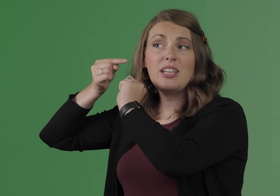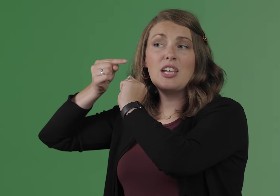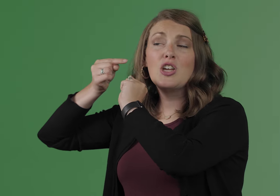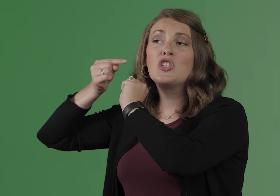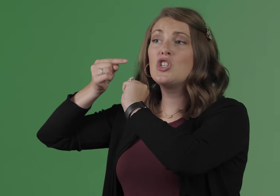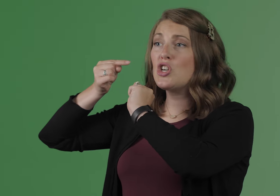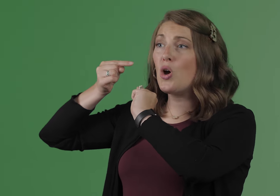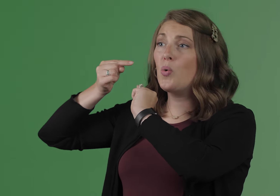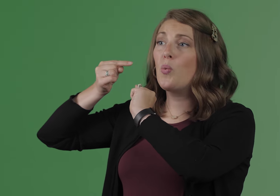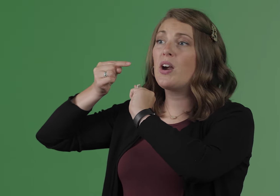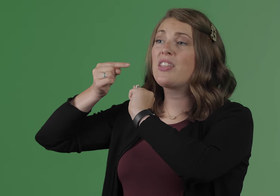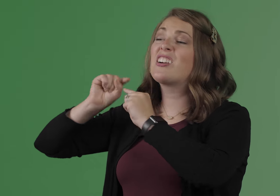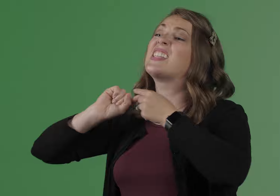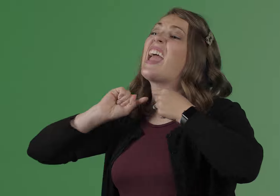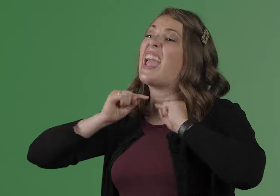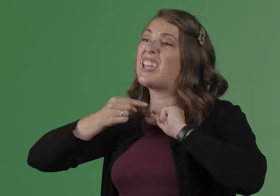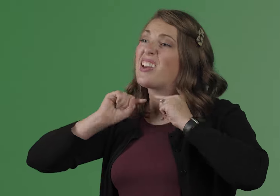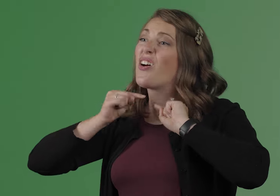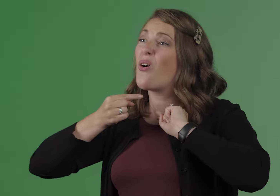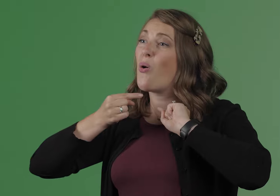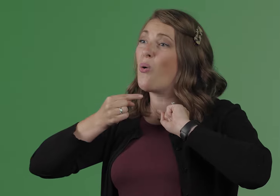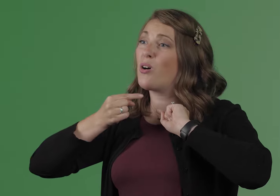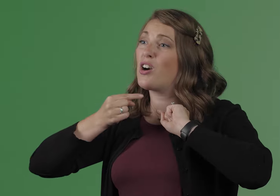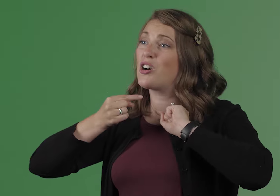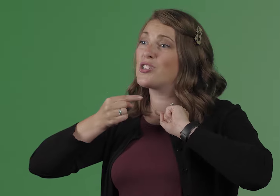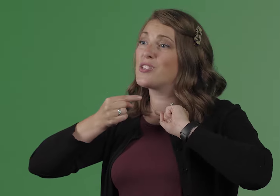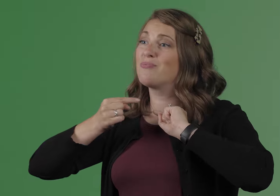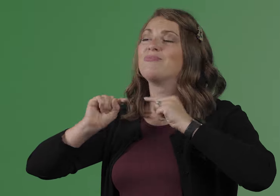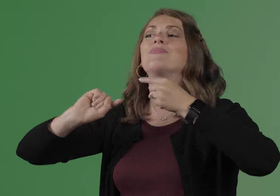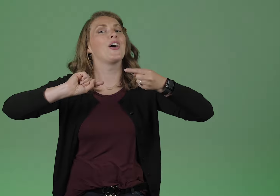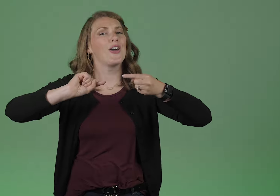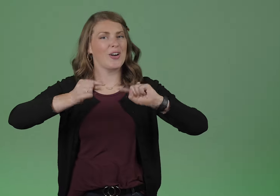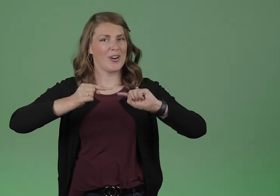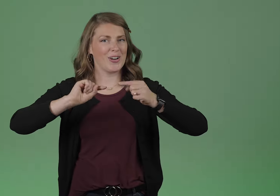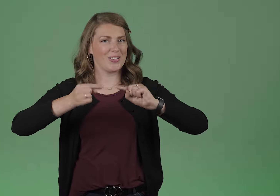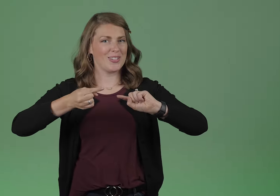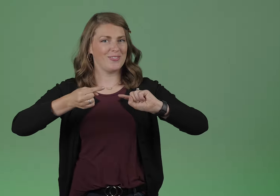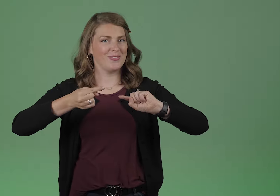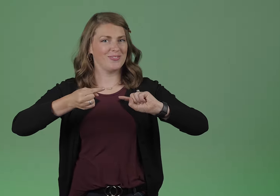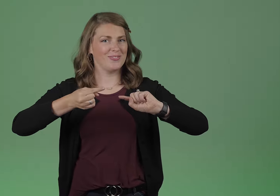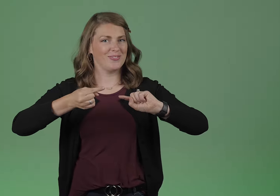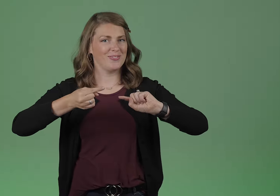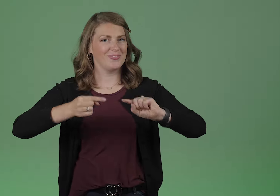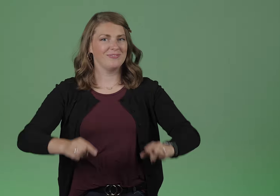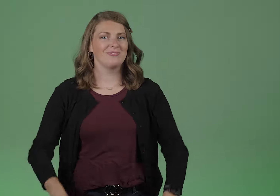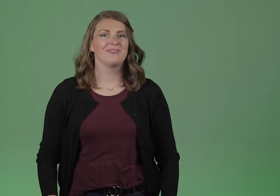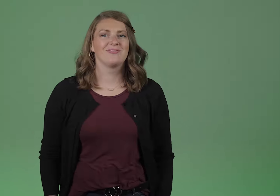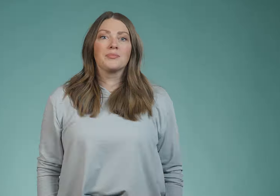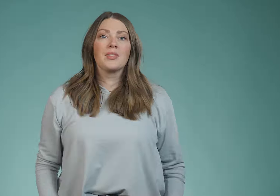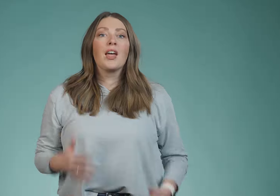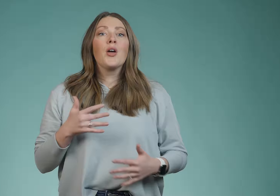to show where there is an ache or a hurt. Hurt.